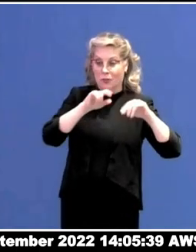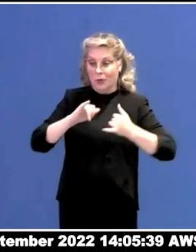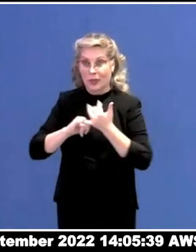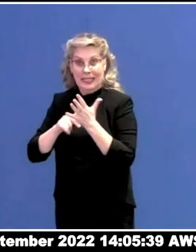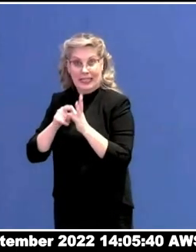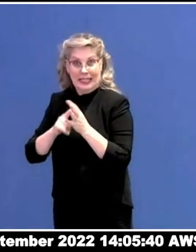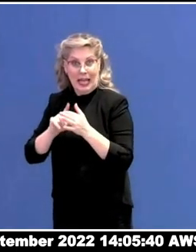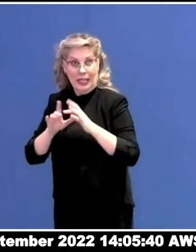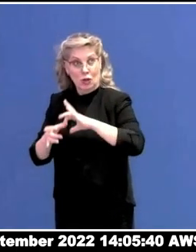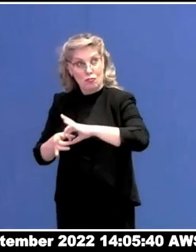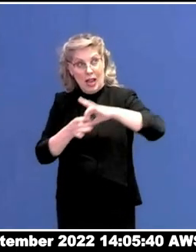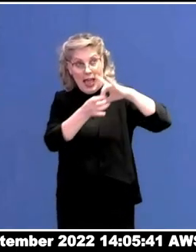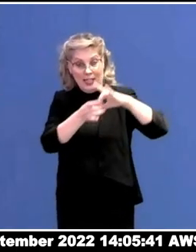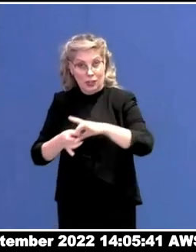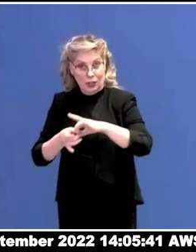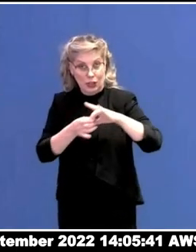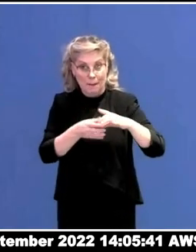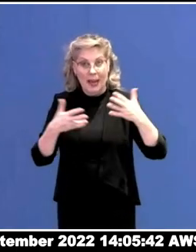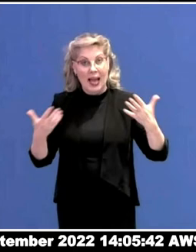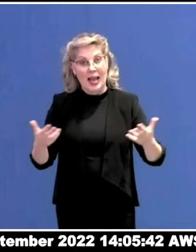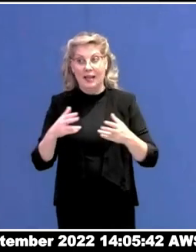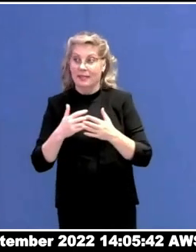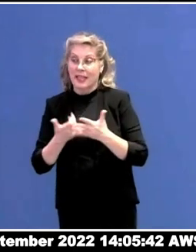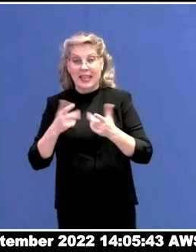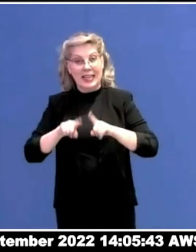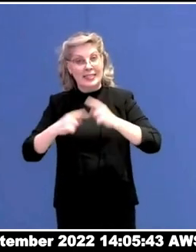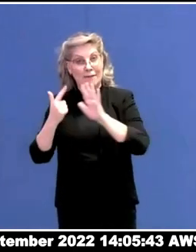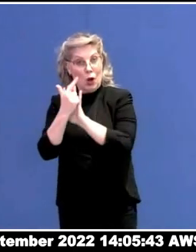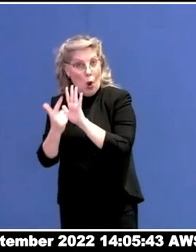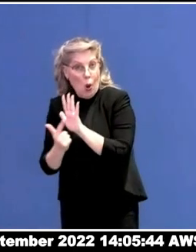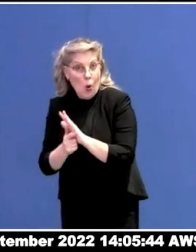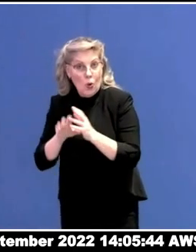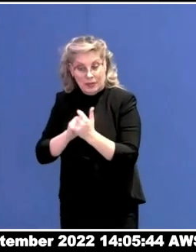of our criminal justice system that includes a federal criminal justice system and